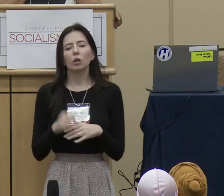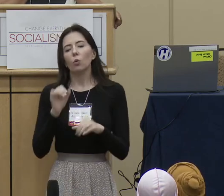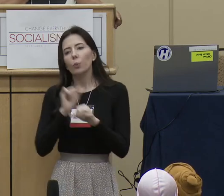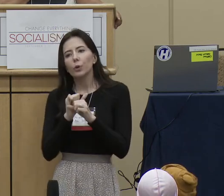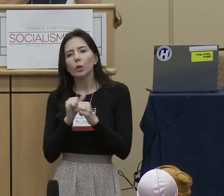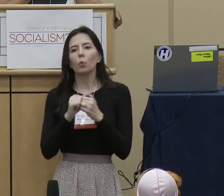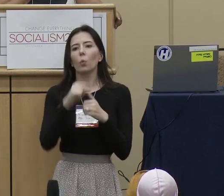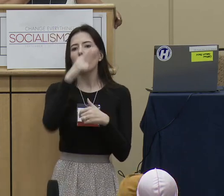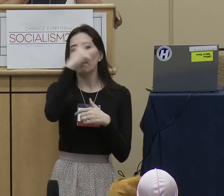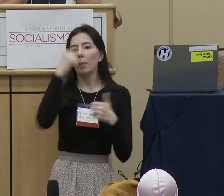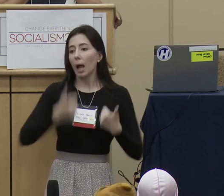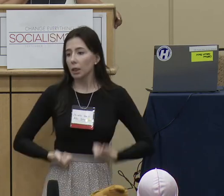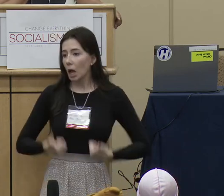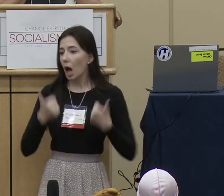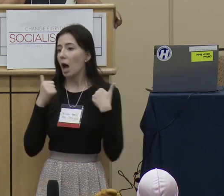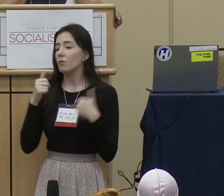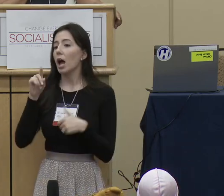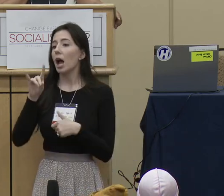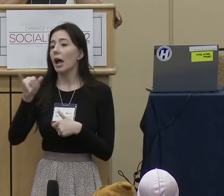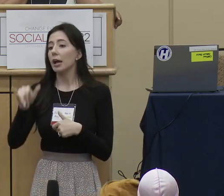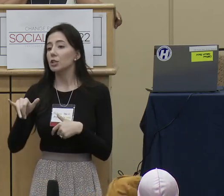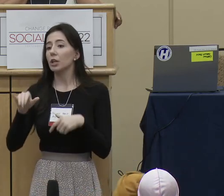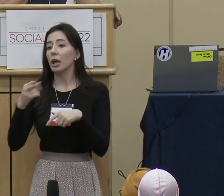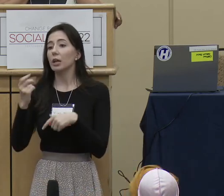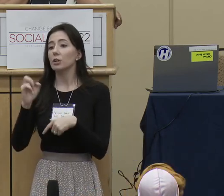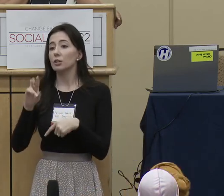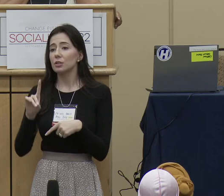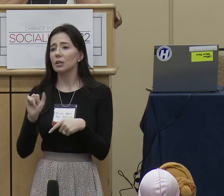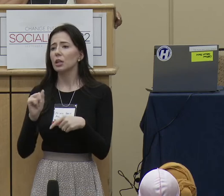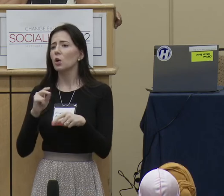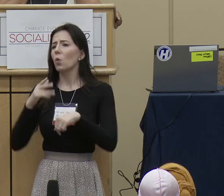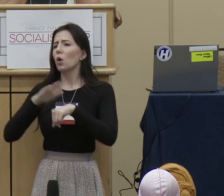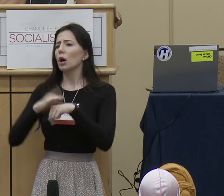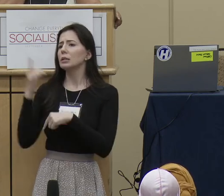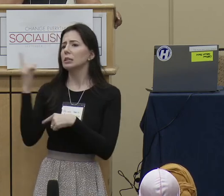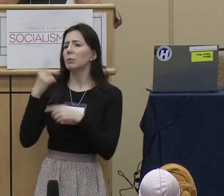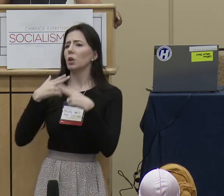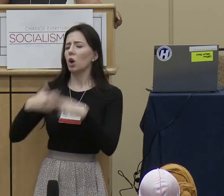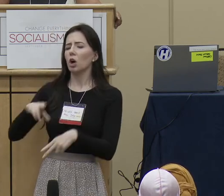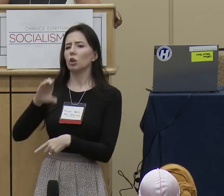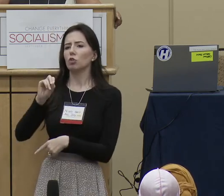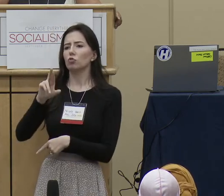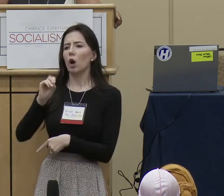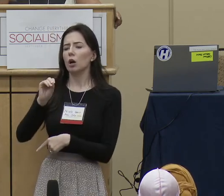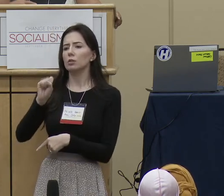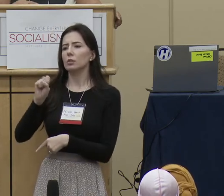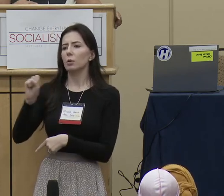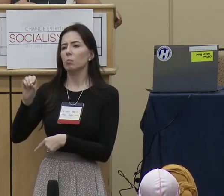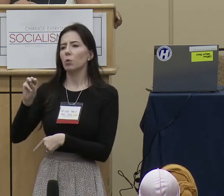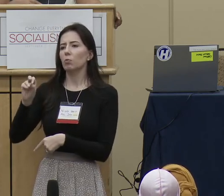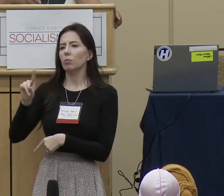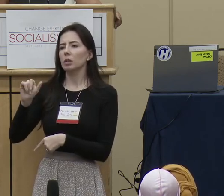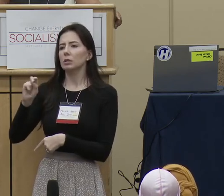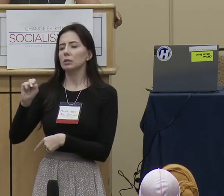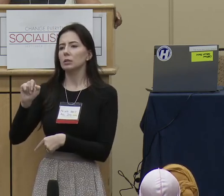with the movement for Black Lives, and Ashley Henderson is here in the back. We're on something called a Cross